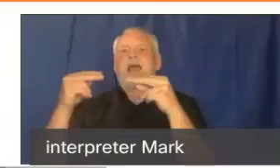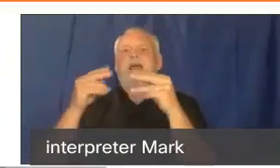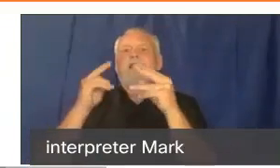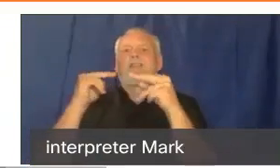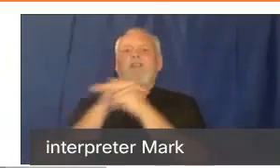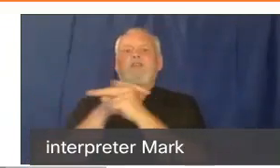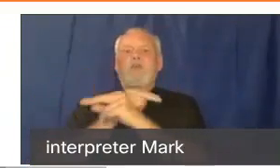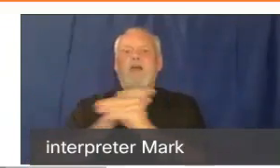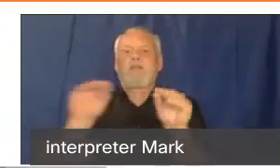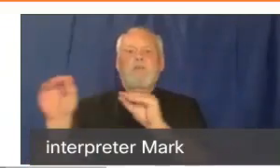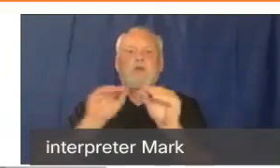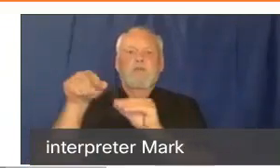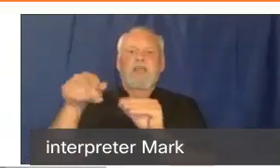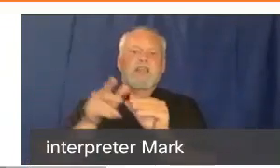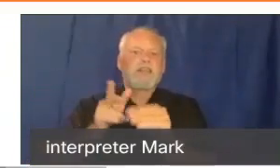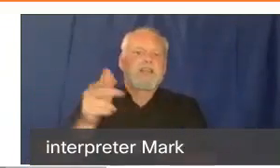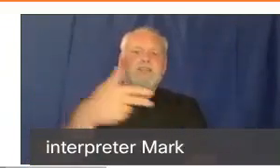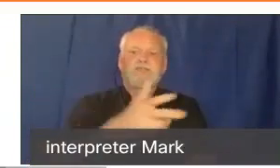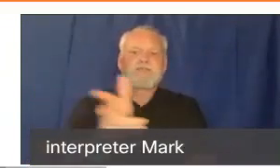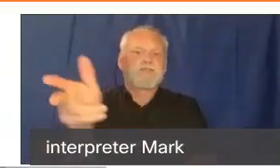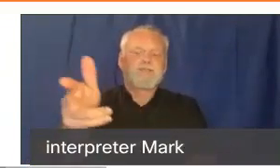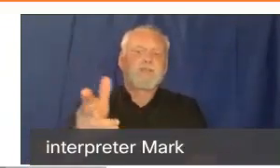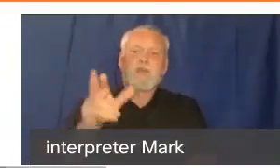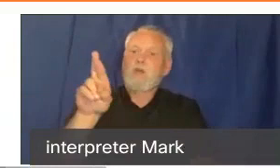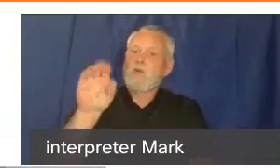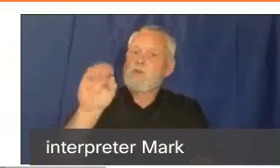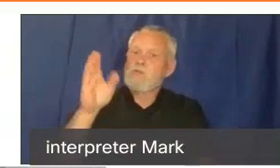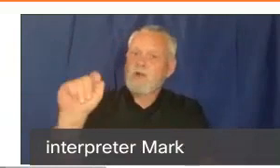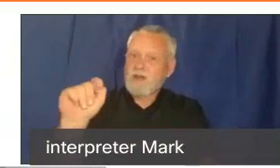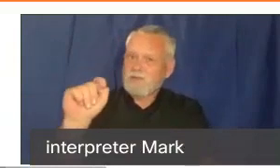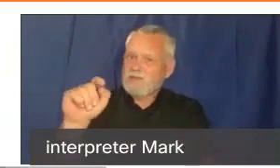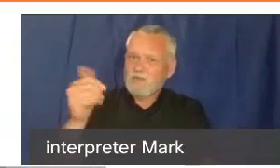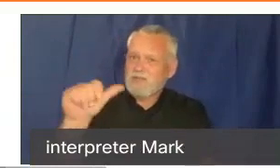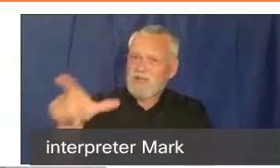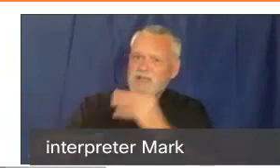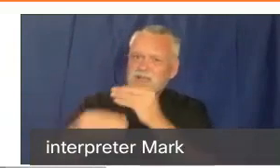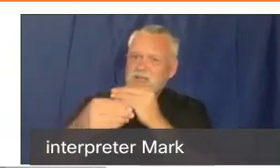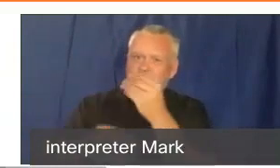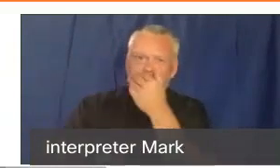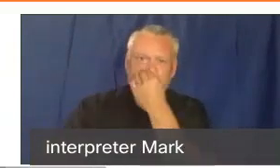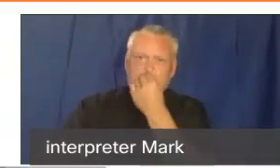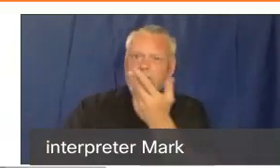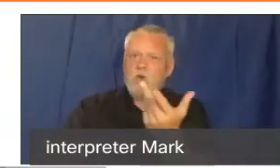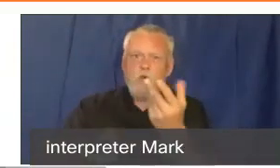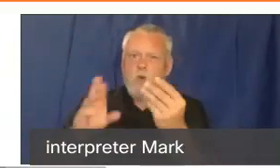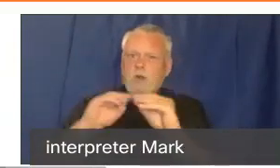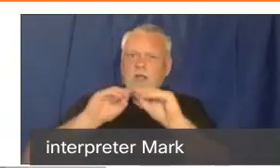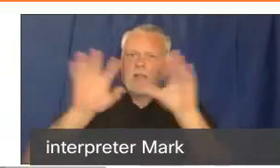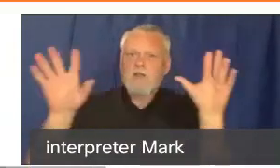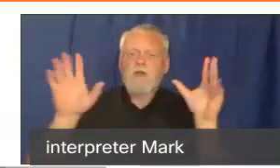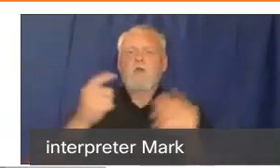I guess I'll ask Robert did I capture all that? Is there anything that you would add? You want to clarify what I just said.